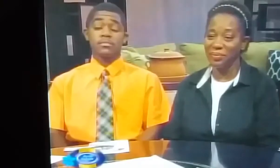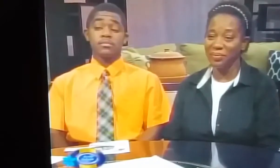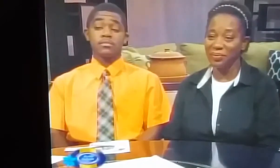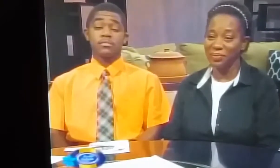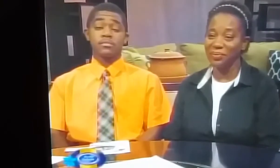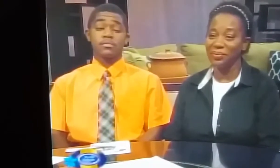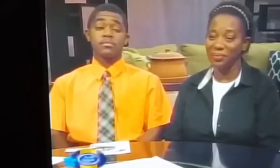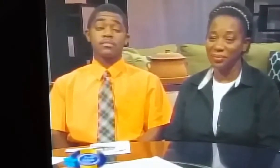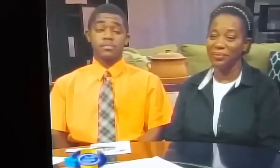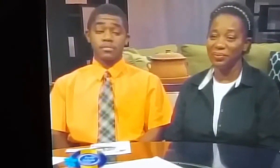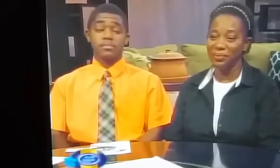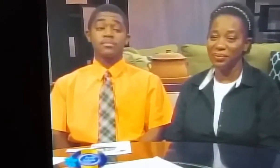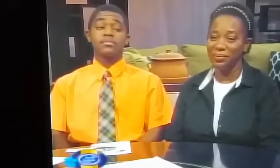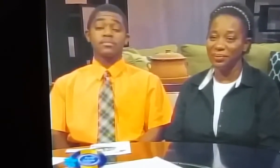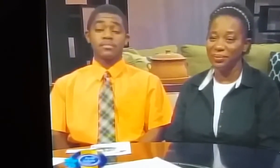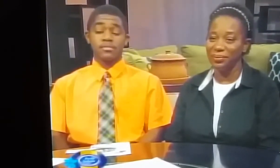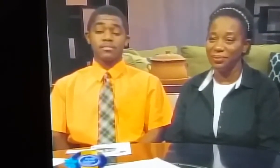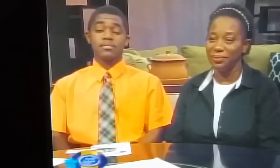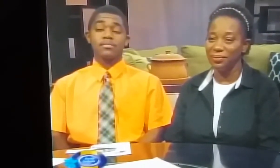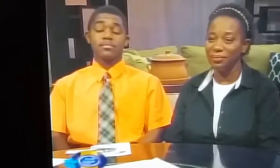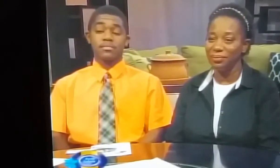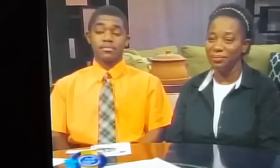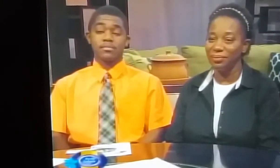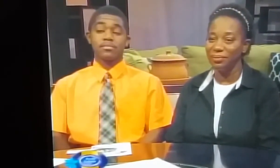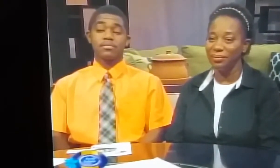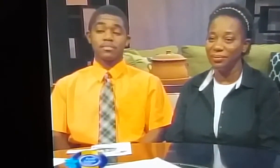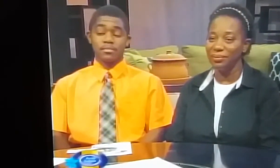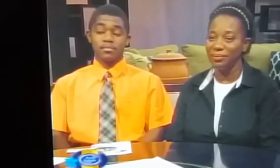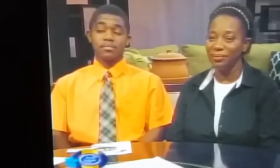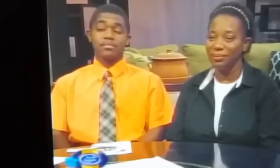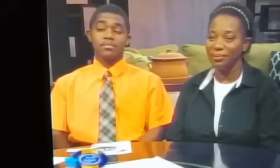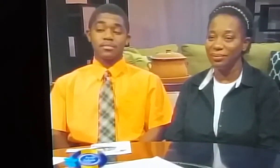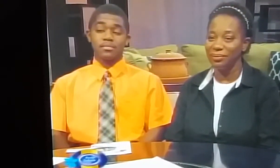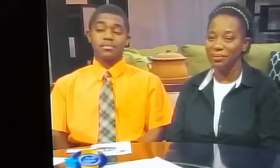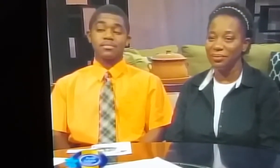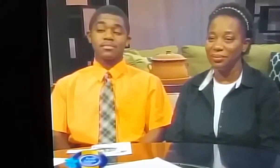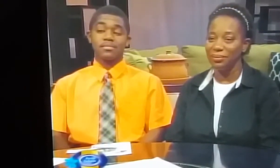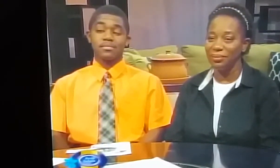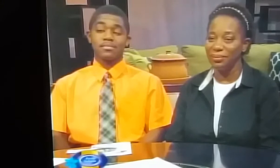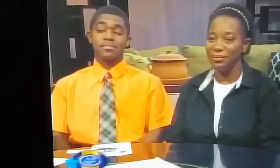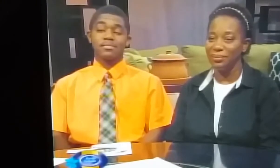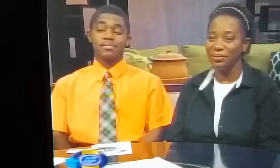different levels because they obviously can't hear it but it can see it and they're taking pictures